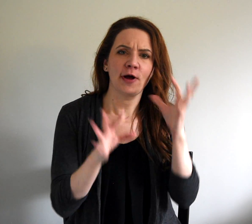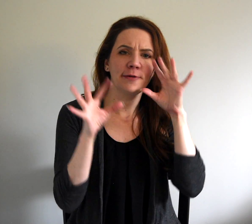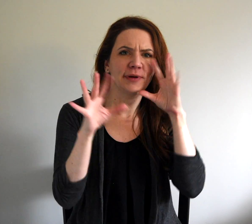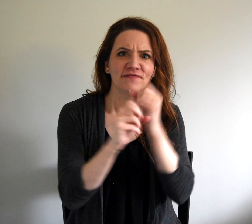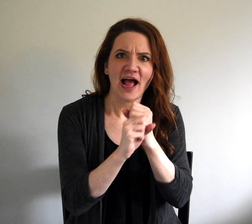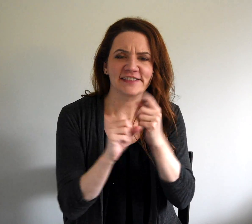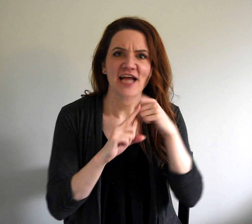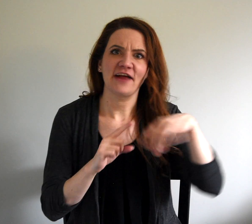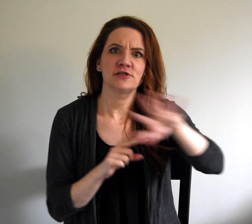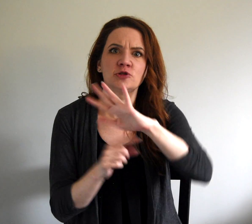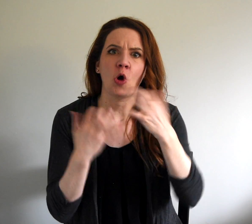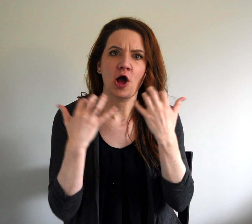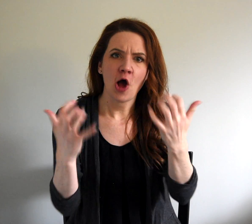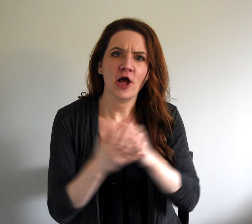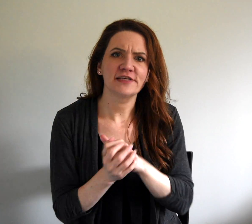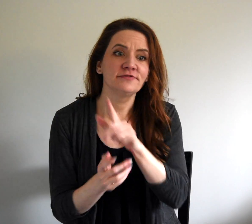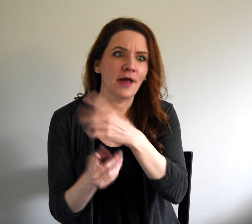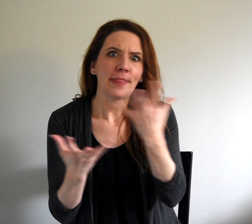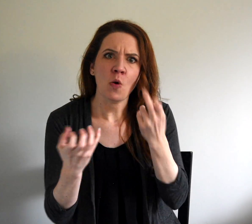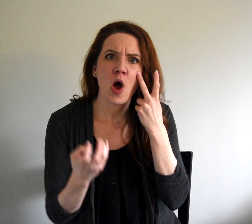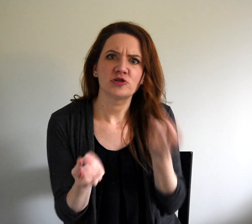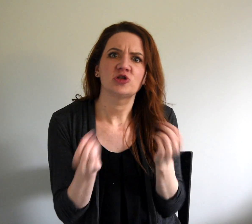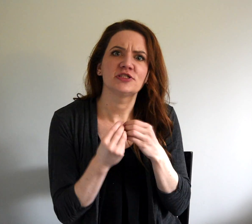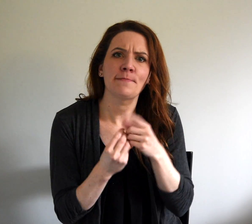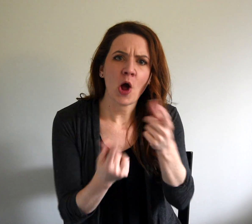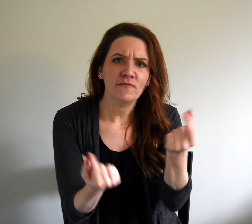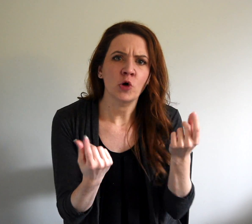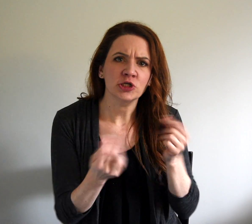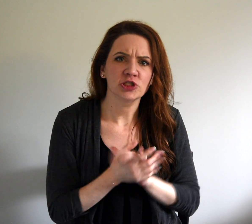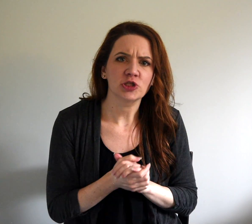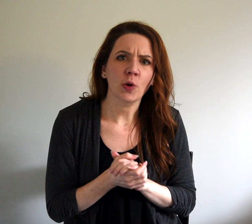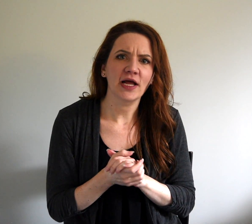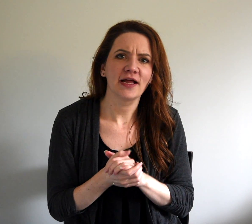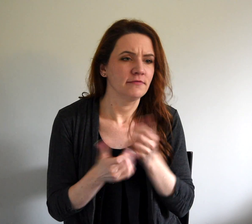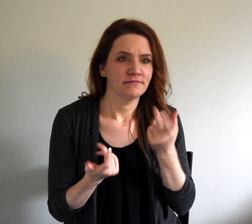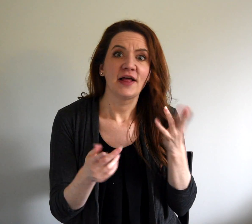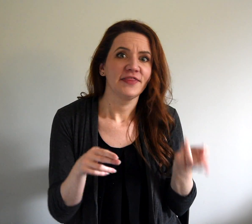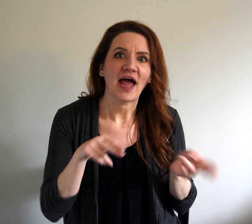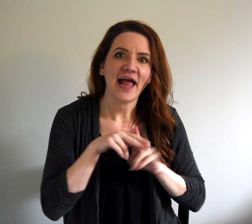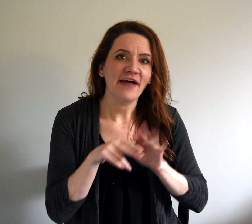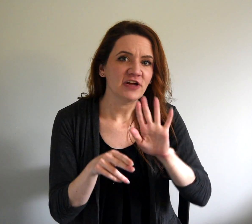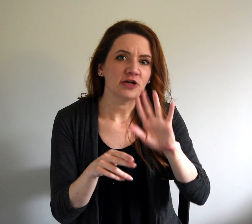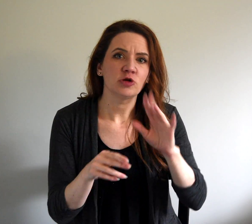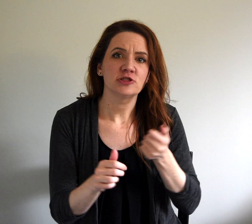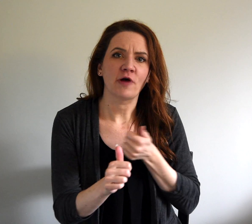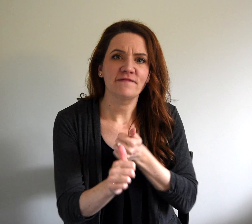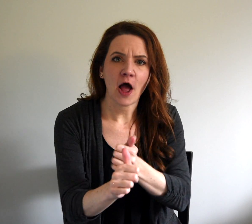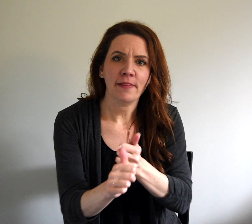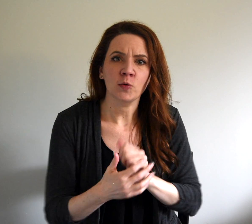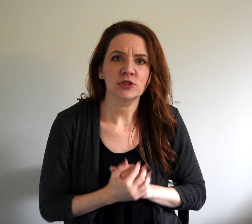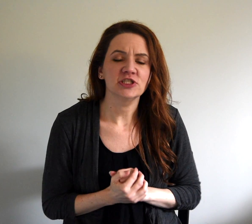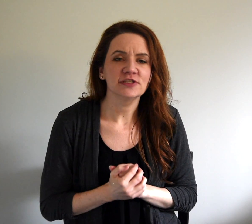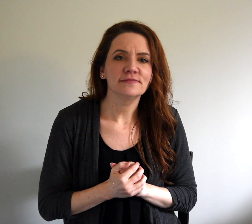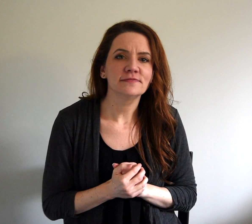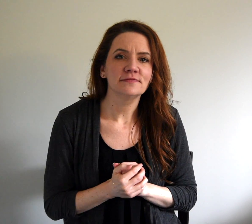number of your followers and even engage them that's what you want they love that